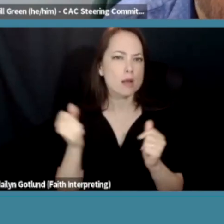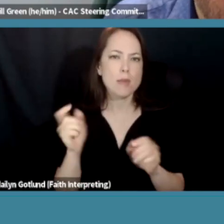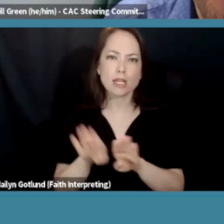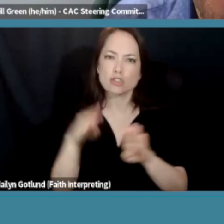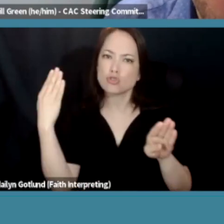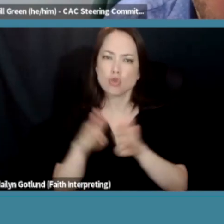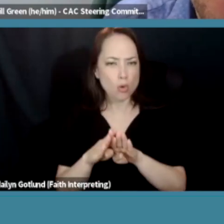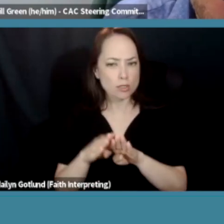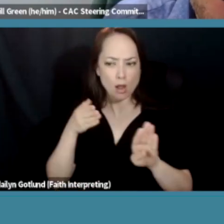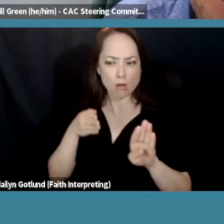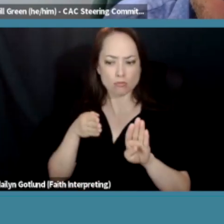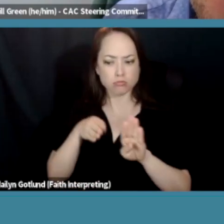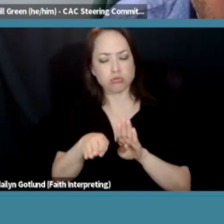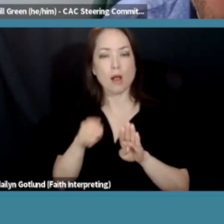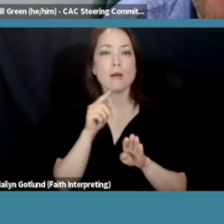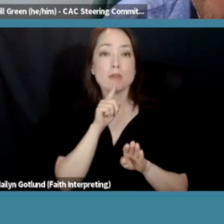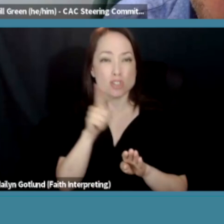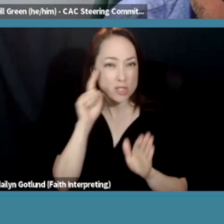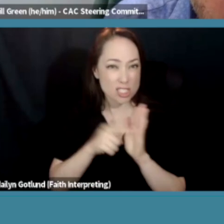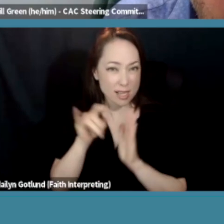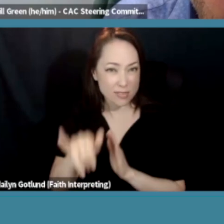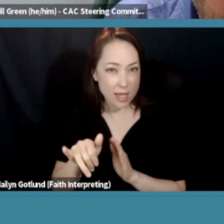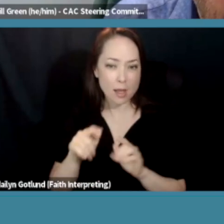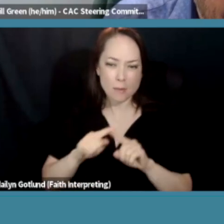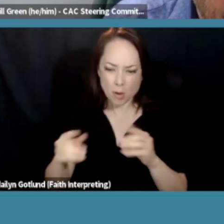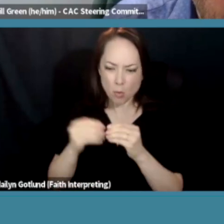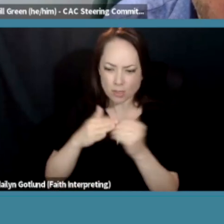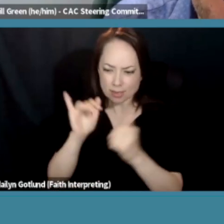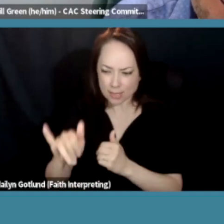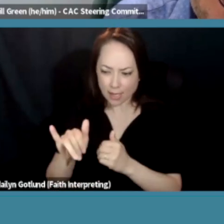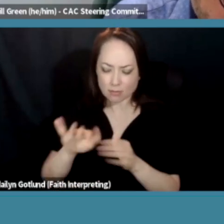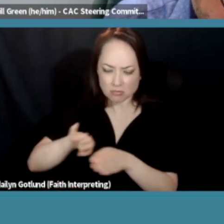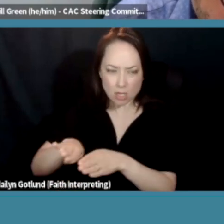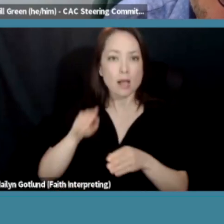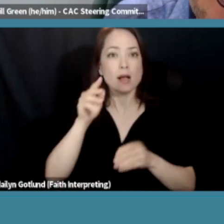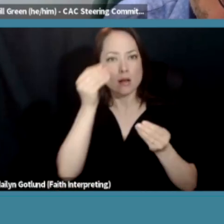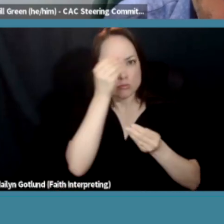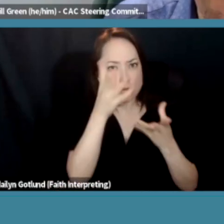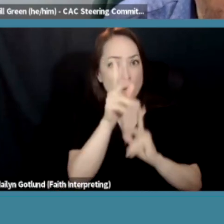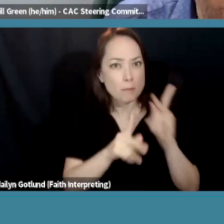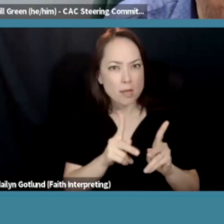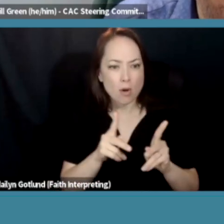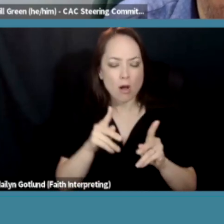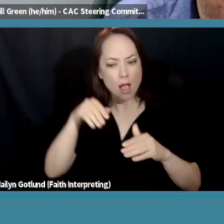make sure those are being checked. But beyond that, even letting folks know what are those accessible routes when moving around.